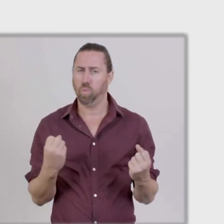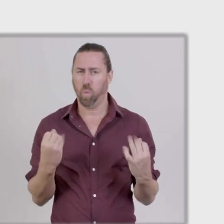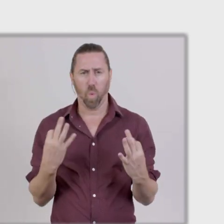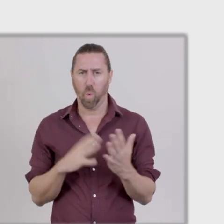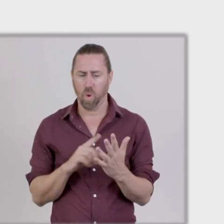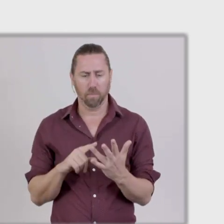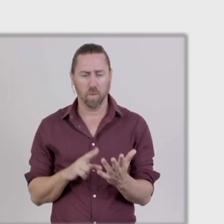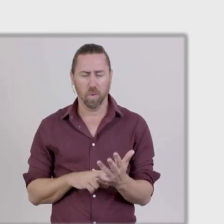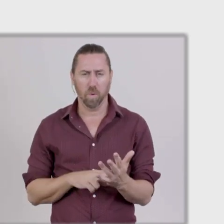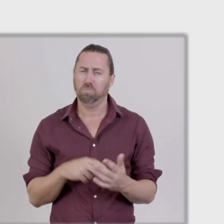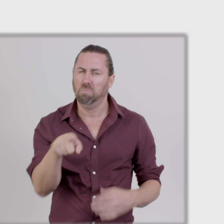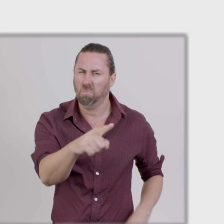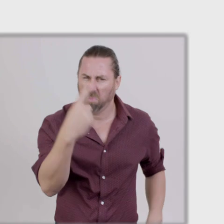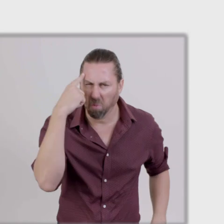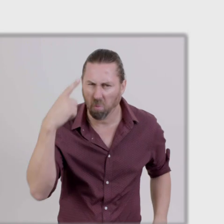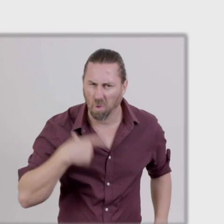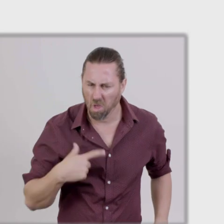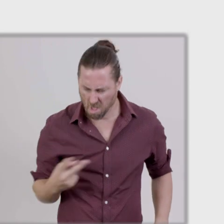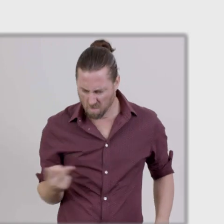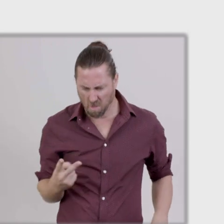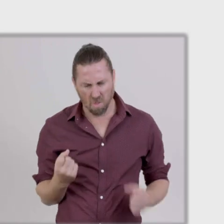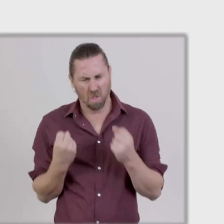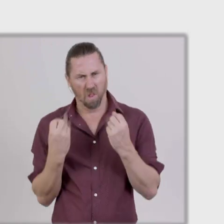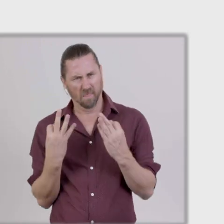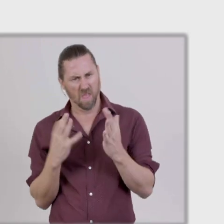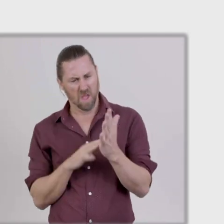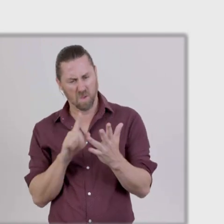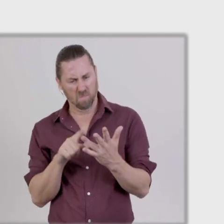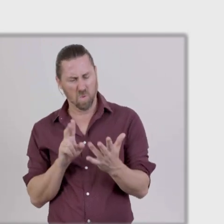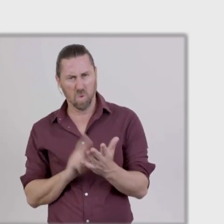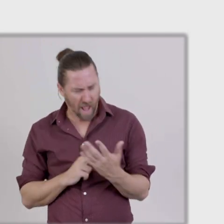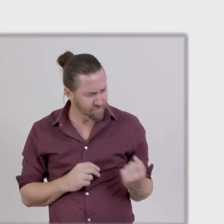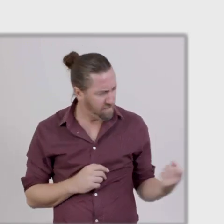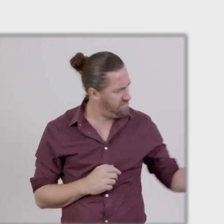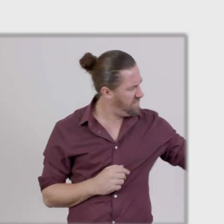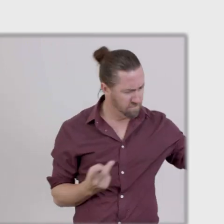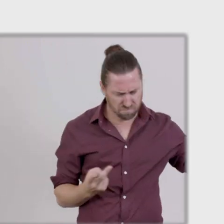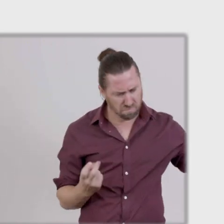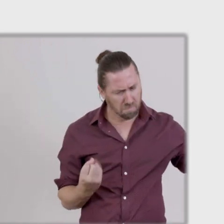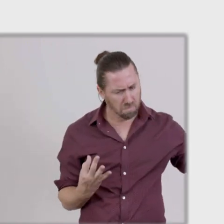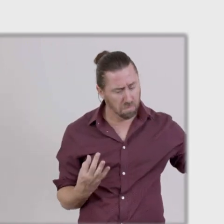Maybe you could think of a reason about why those two are the only ones with no moons.